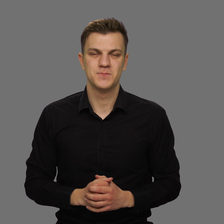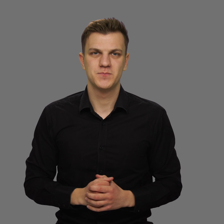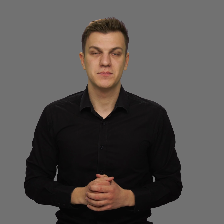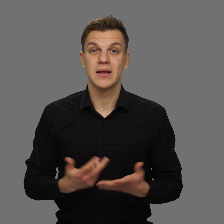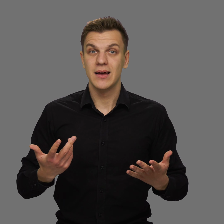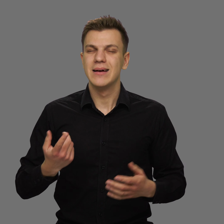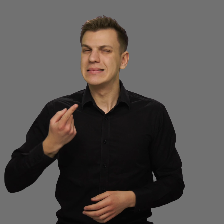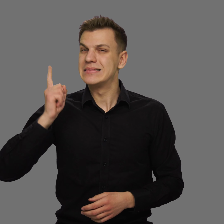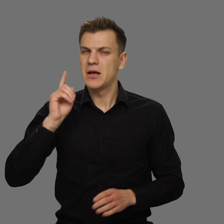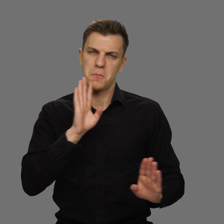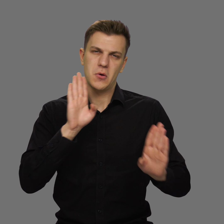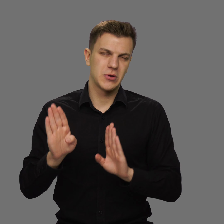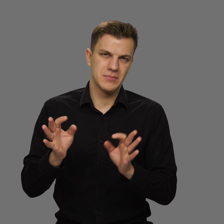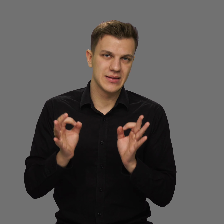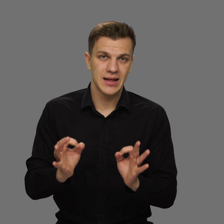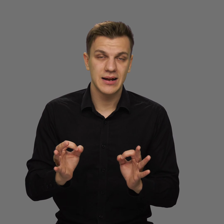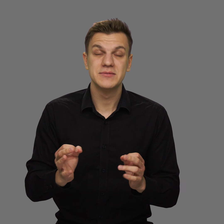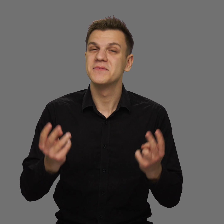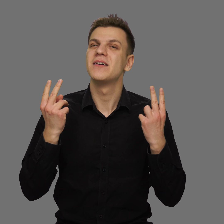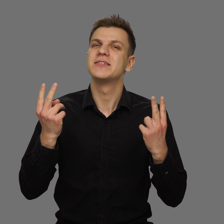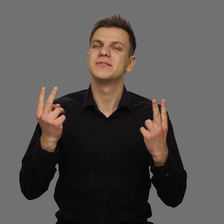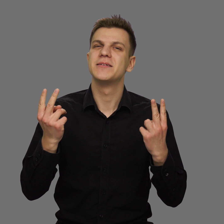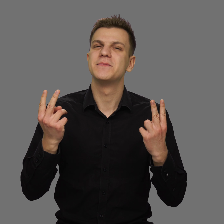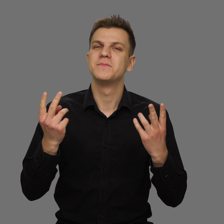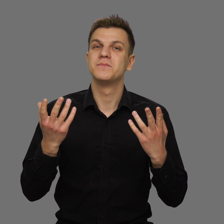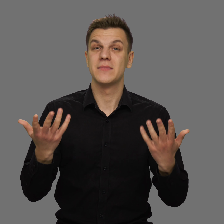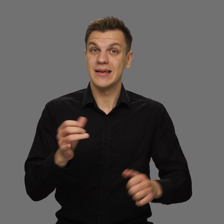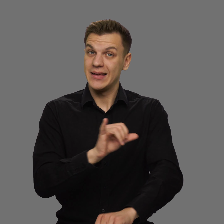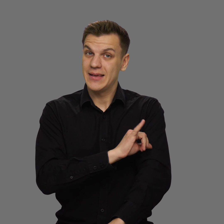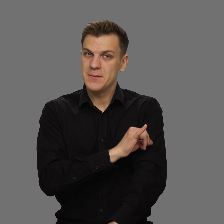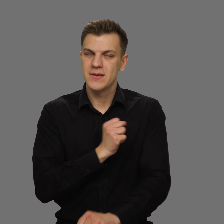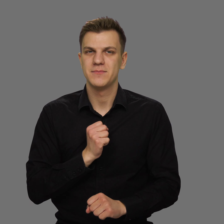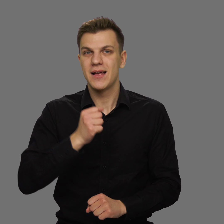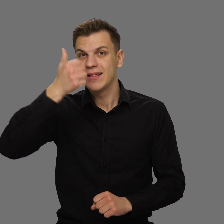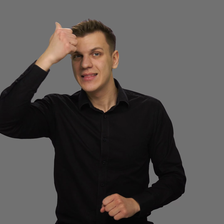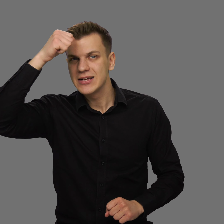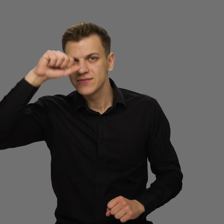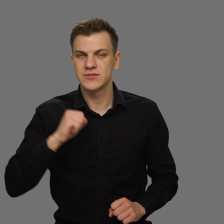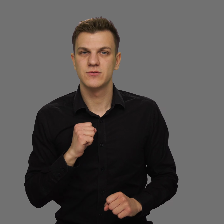Remarks the same as for the seller: first name, last name,